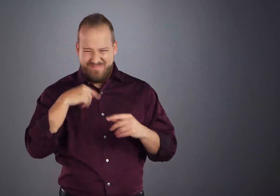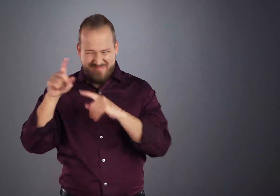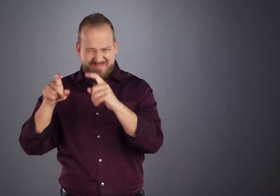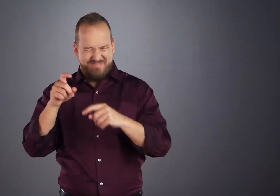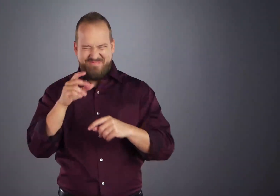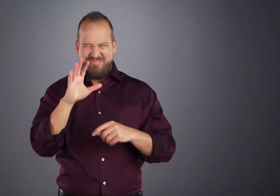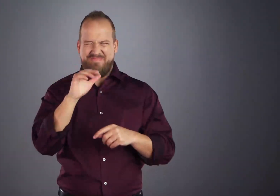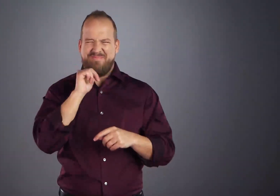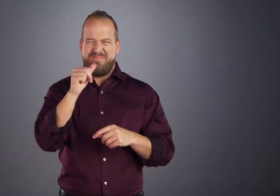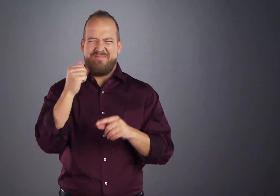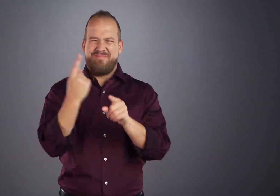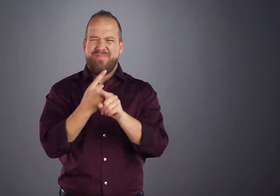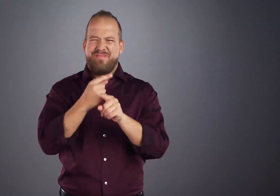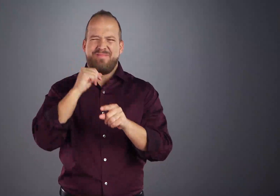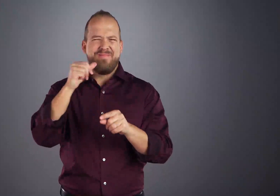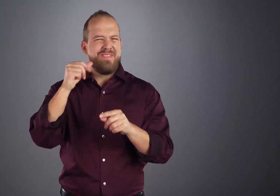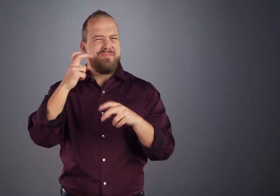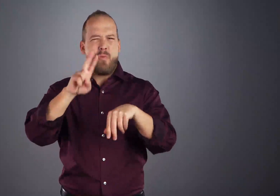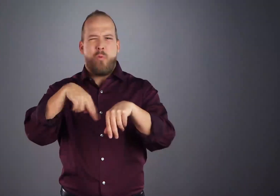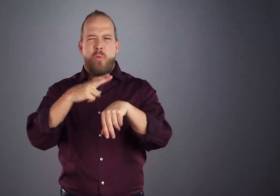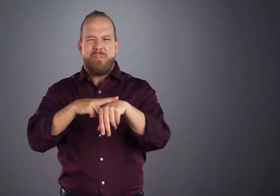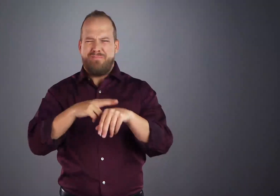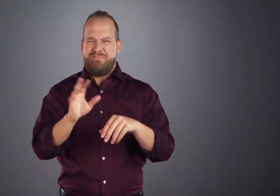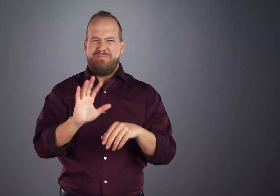ignorance of markets.